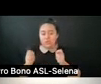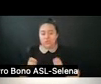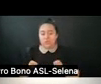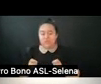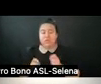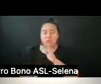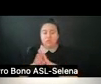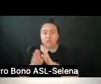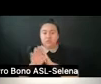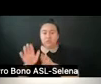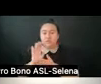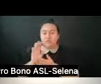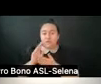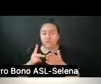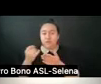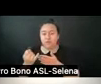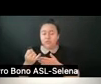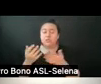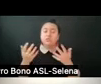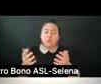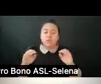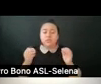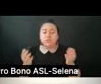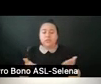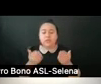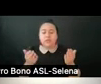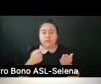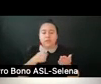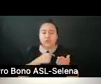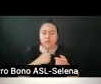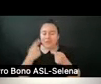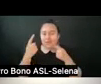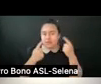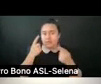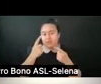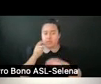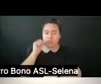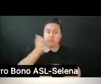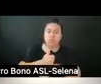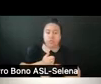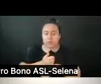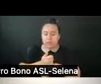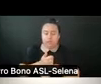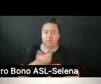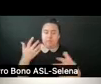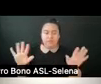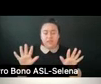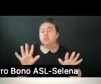project. So, there's nothing here that we consider set in stone. But it is a moment for you to invite us into your current imagination of the film.